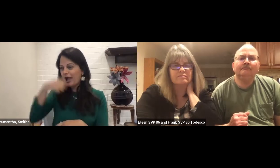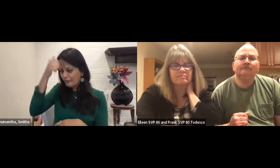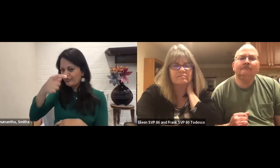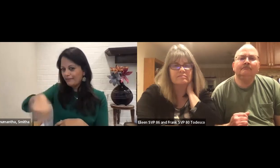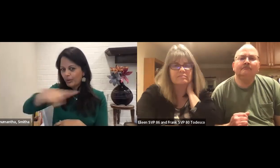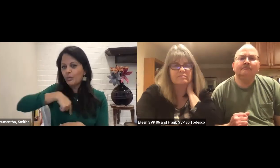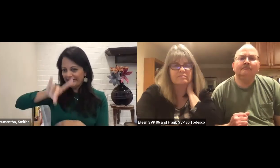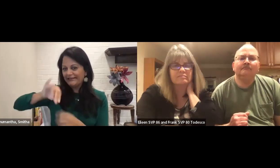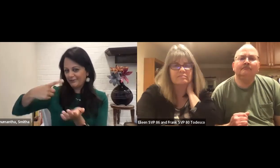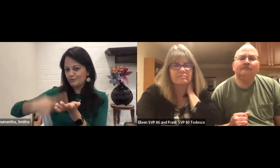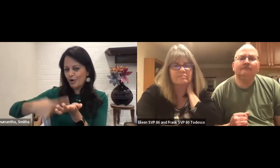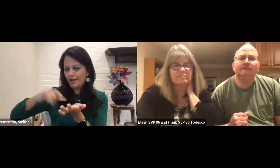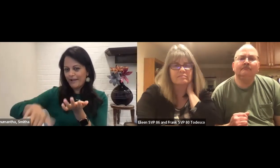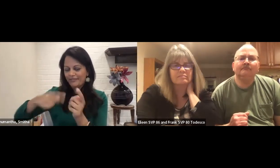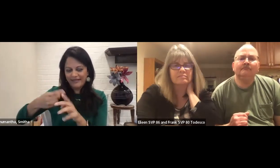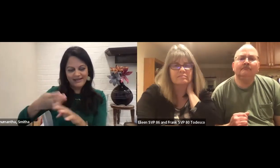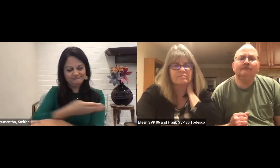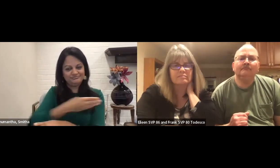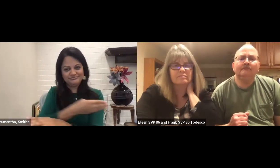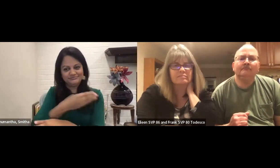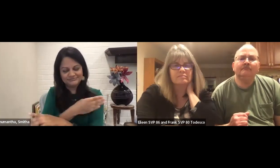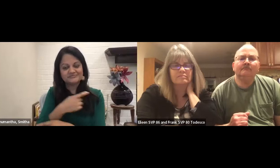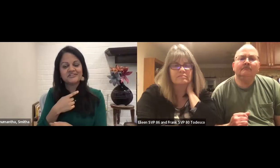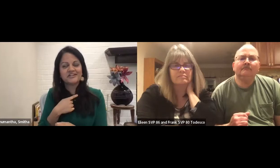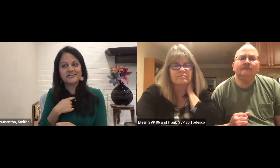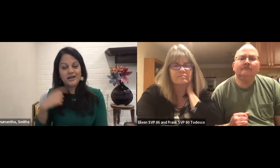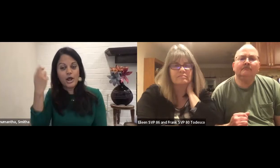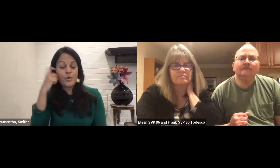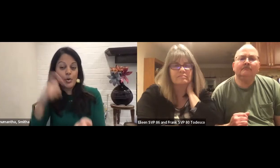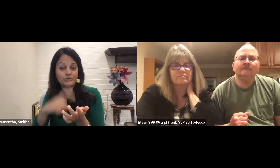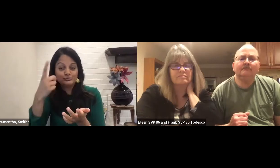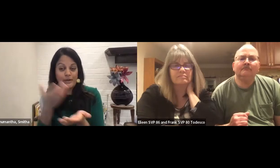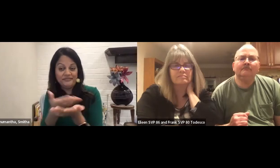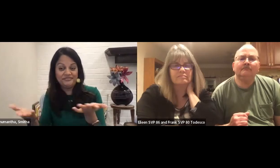in your journey as a caregiver? I remember you did talk about this previously,